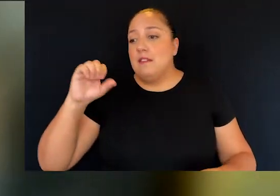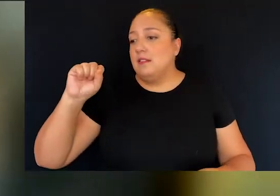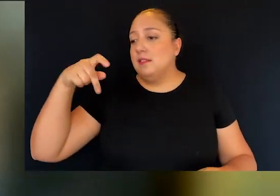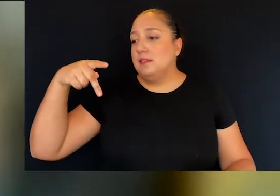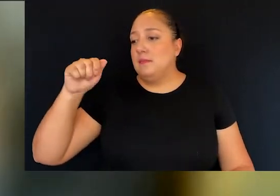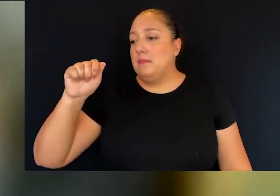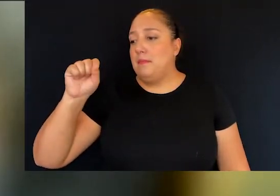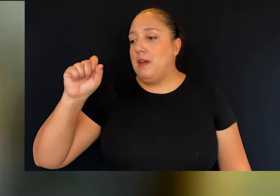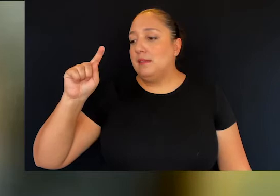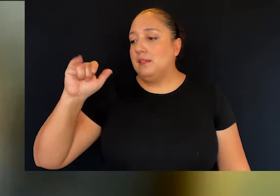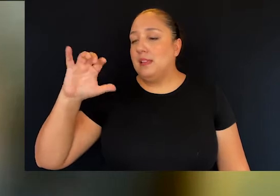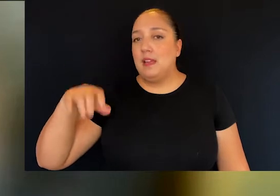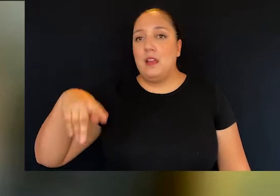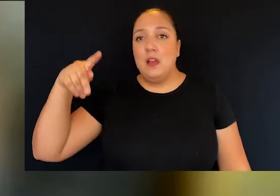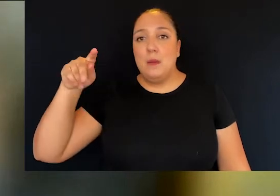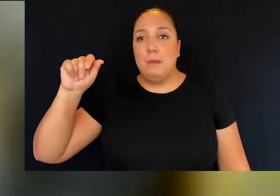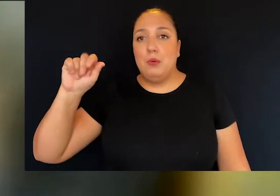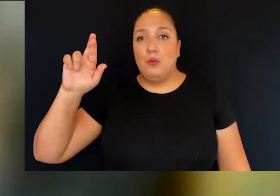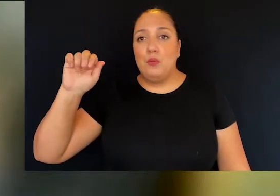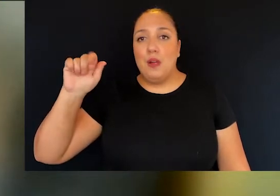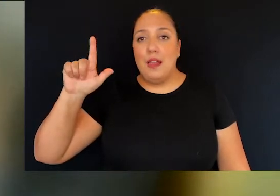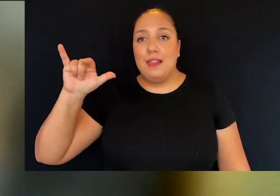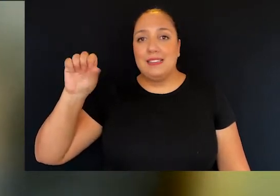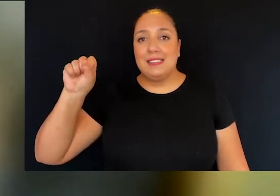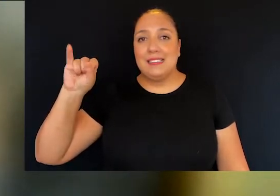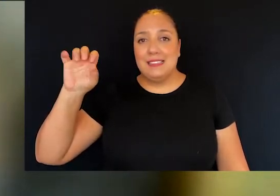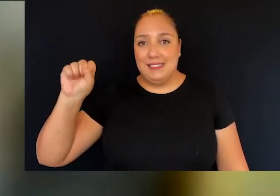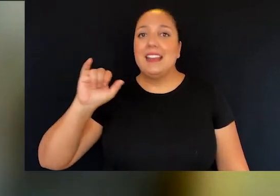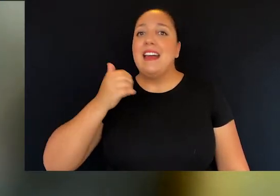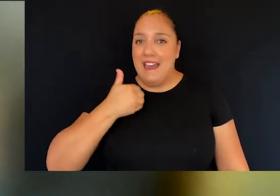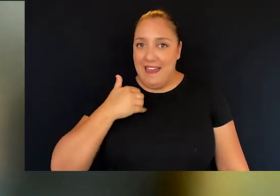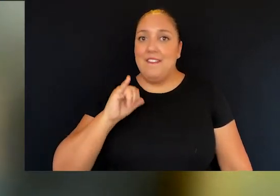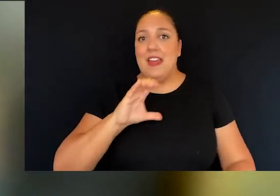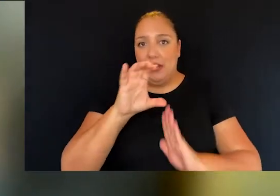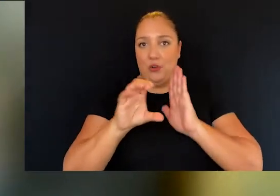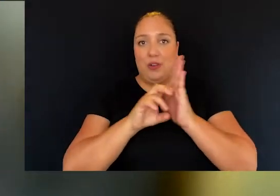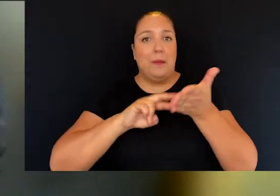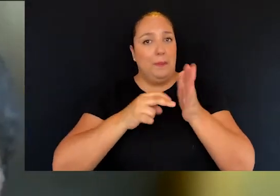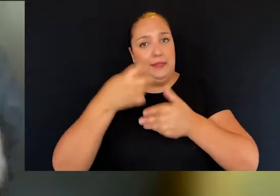have those types of characteristics to their muscles that do make it difficult to move